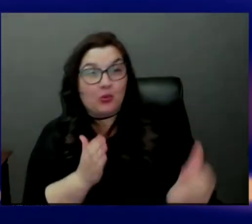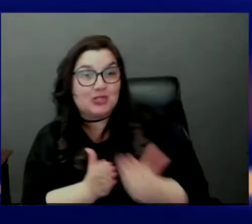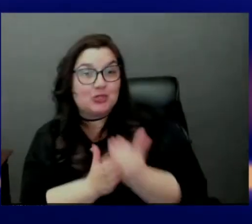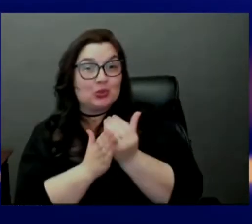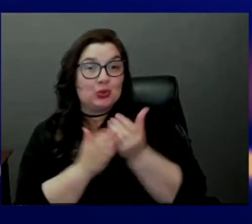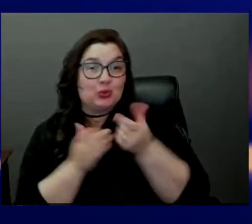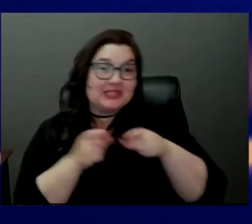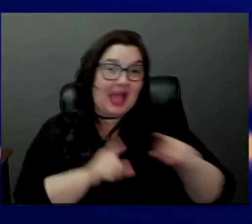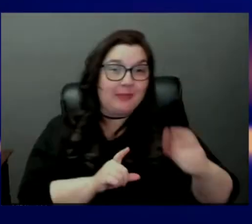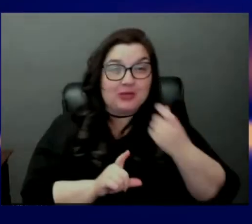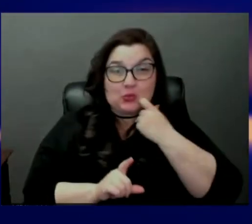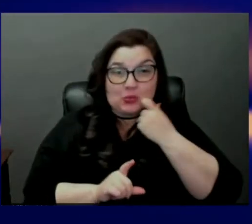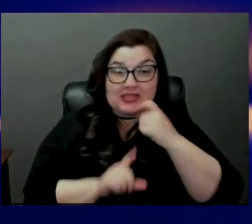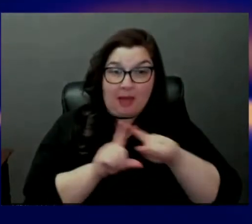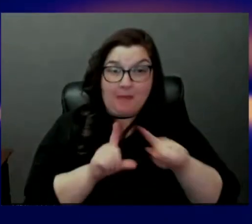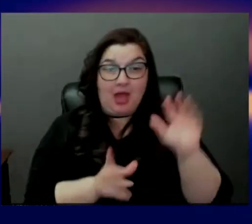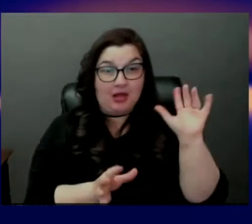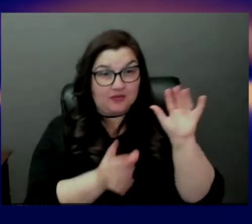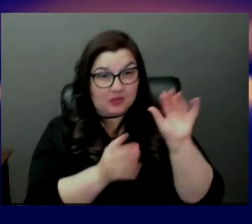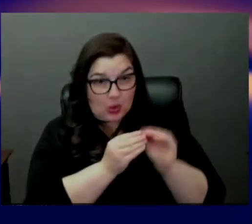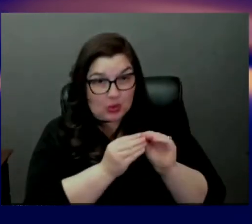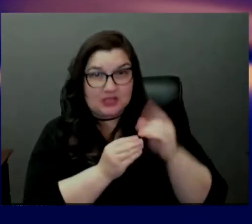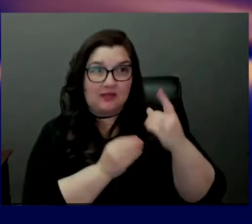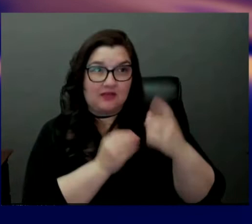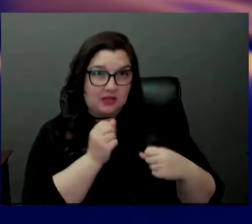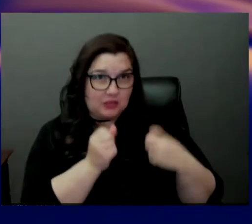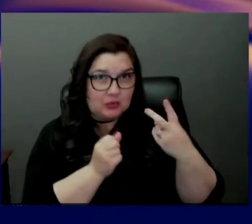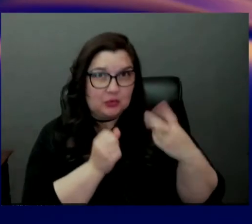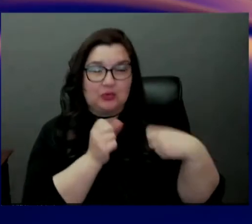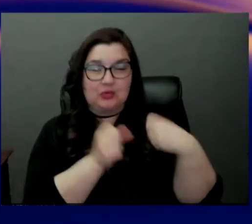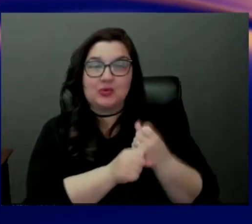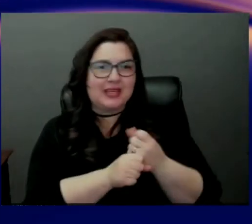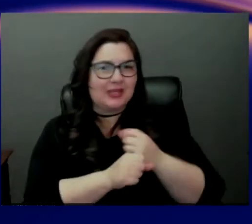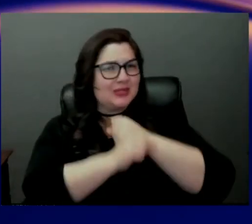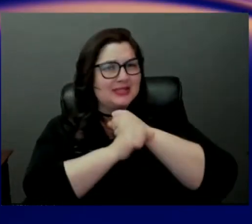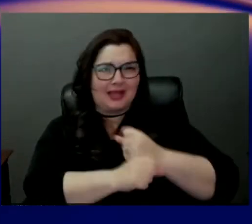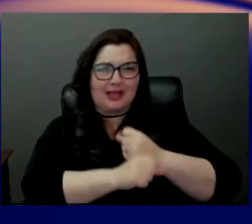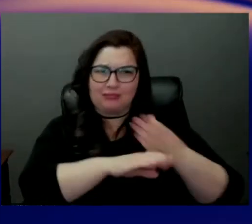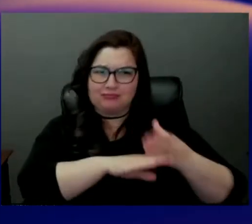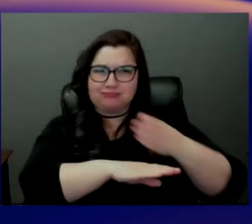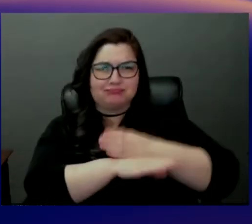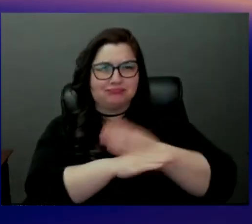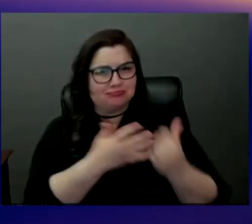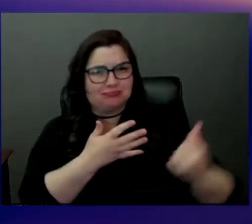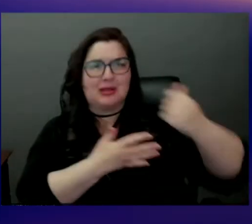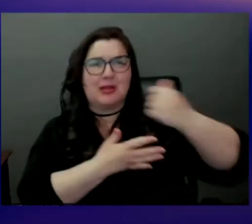but over the course of years, security's been very important and continues to be for EC2 and for instances specifically,